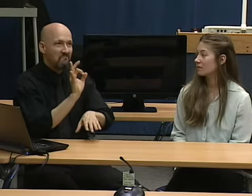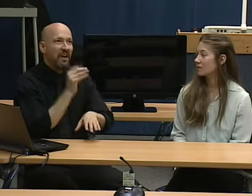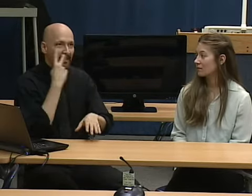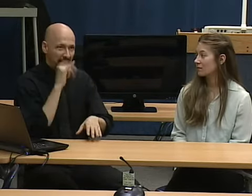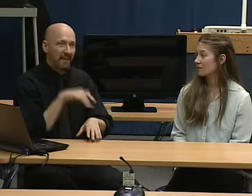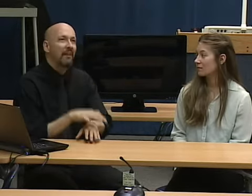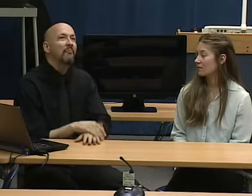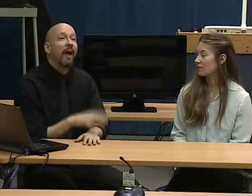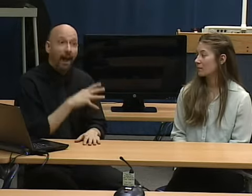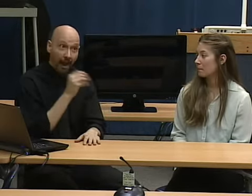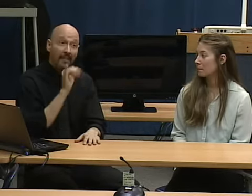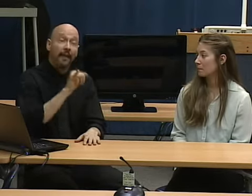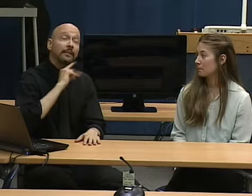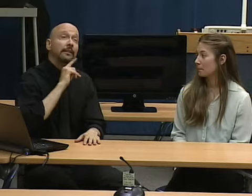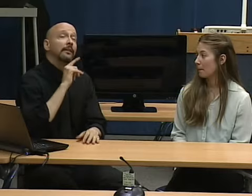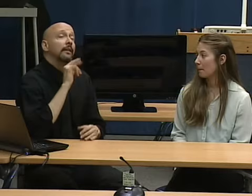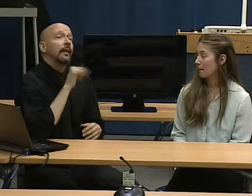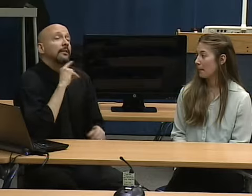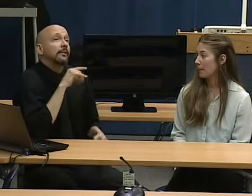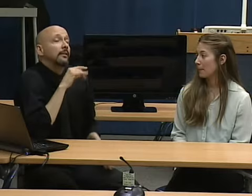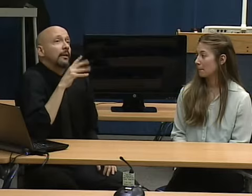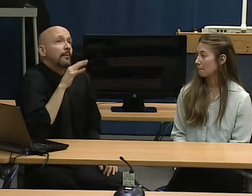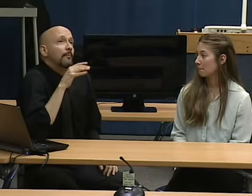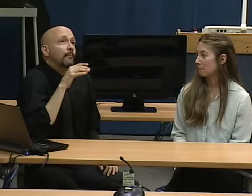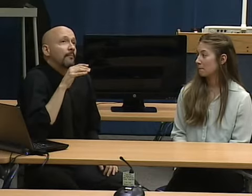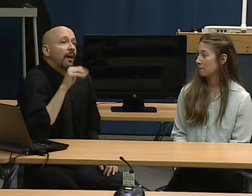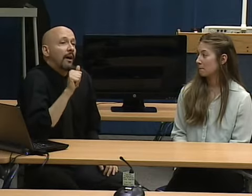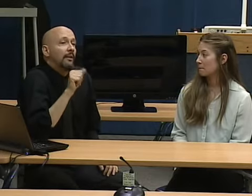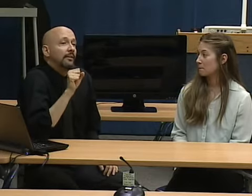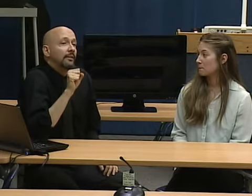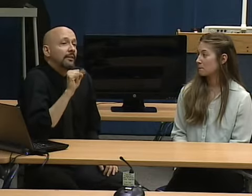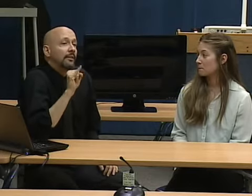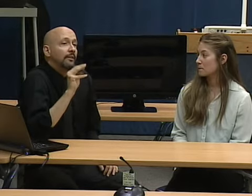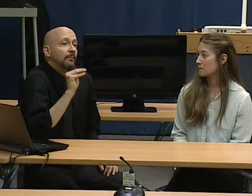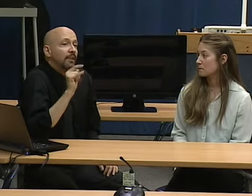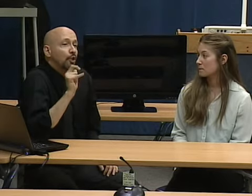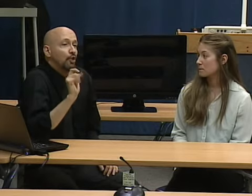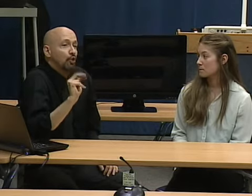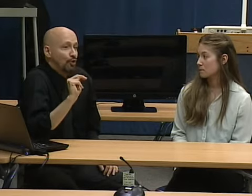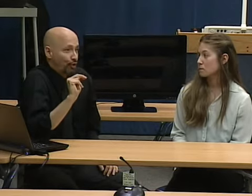I can see that. And it's A-S-S-I-M-I-L-A-T-I-O-N.